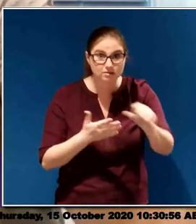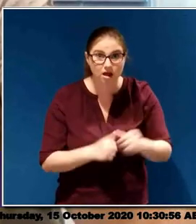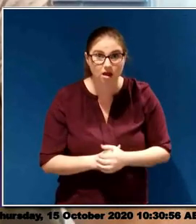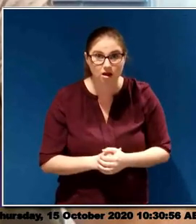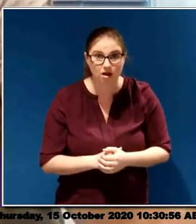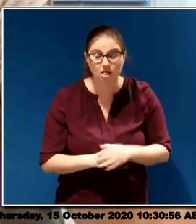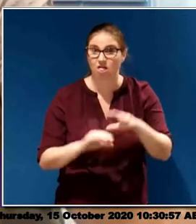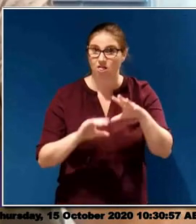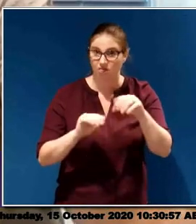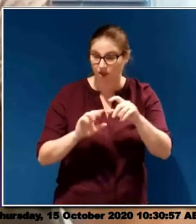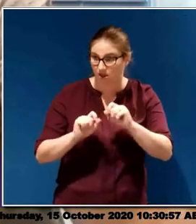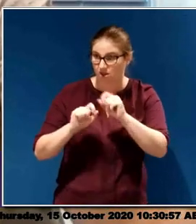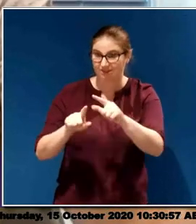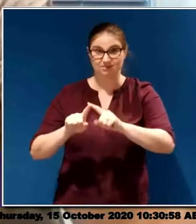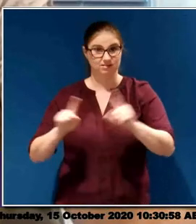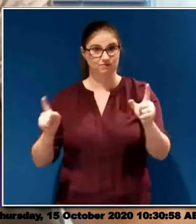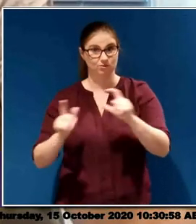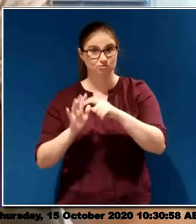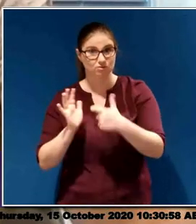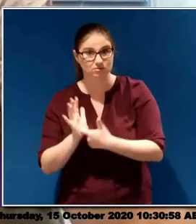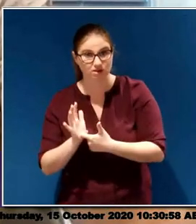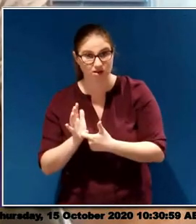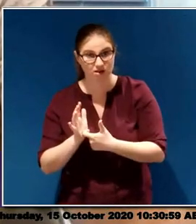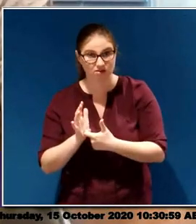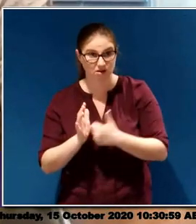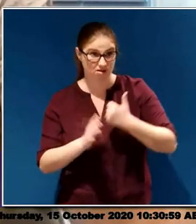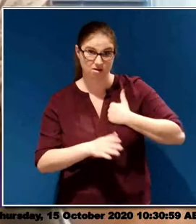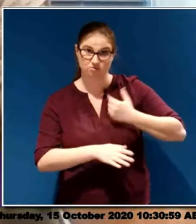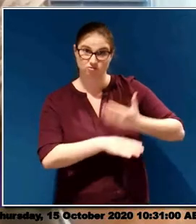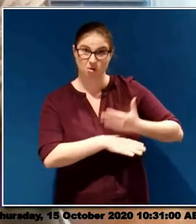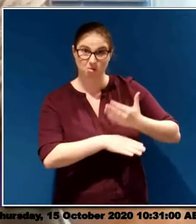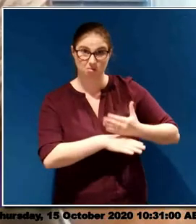So I left a good job, I was there for about eight years and I had to chase